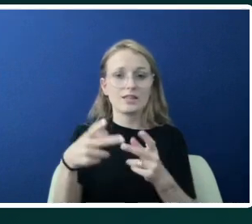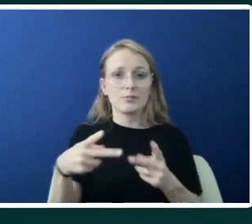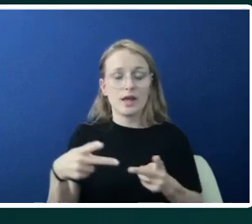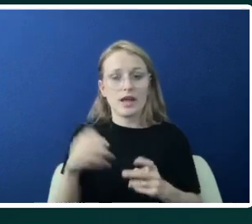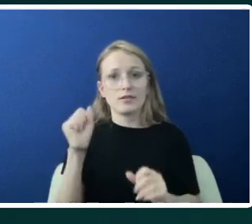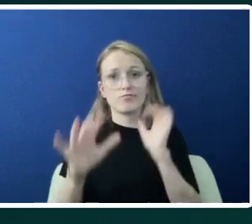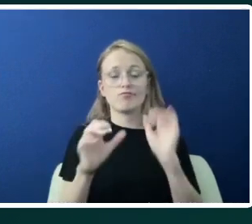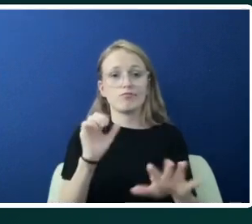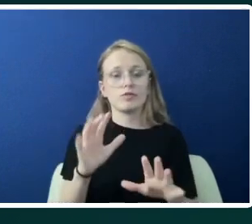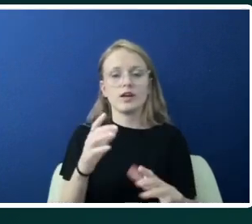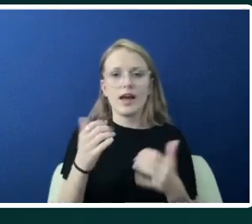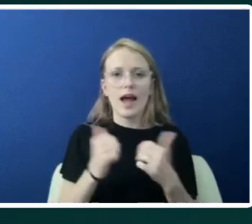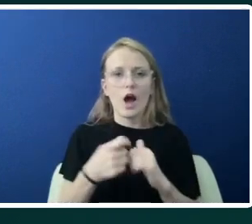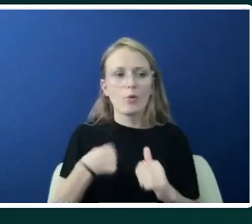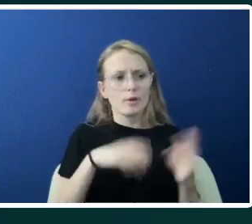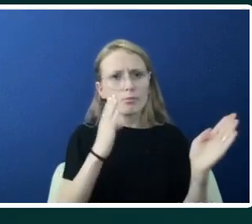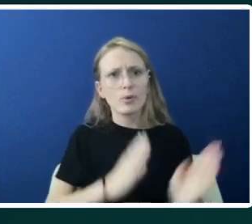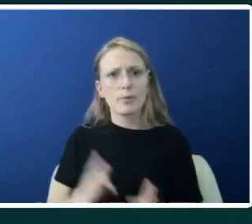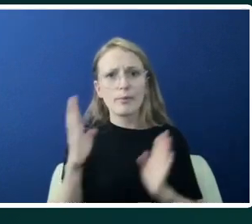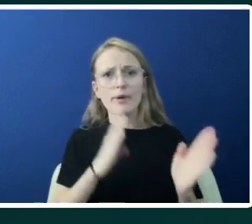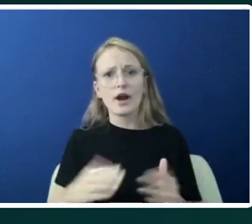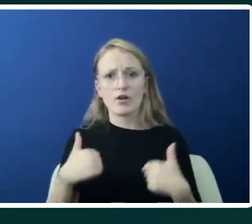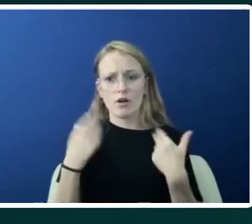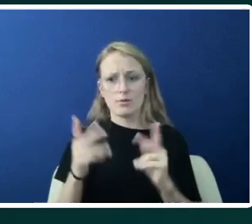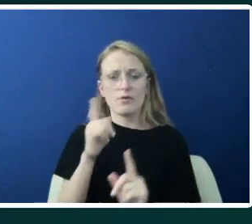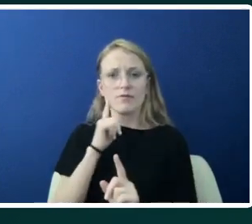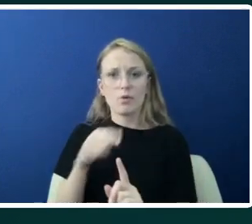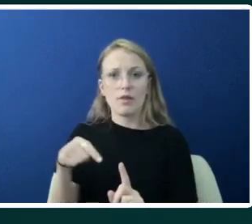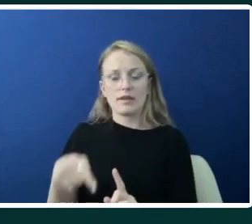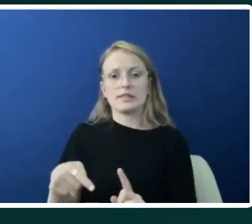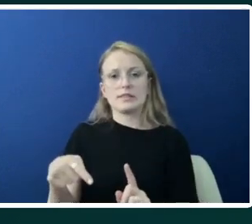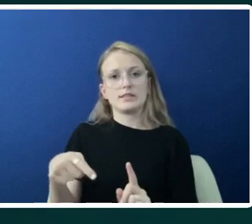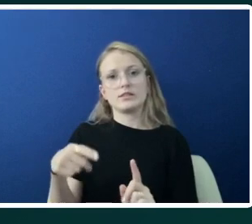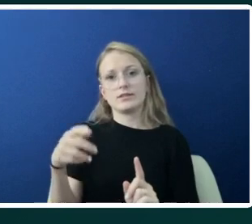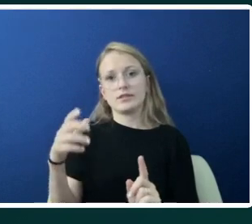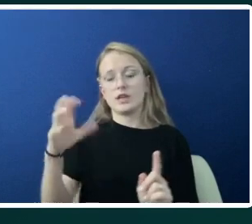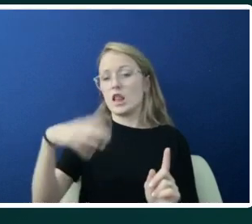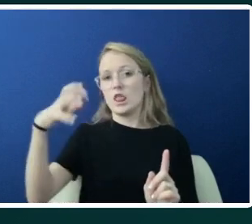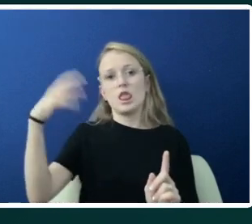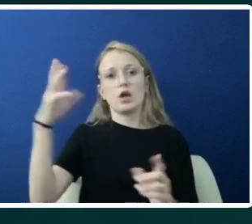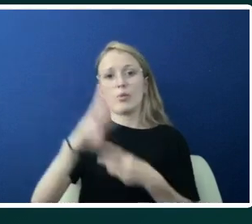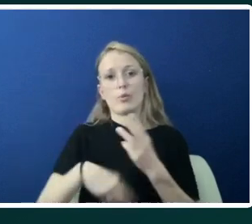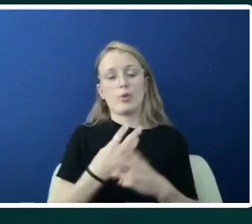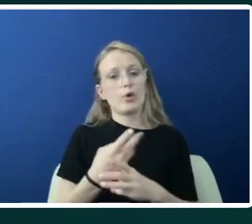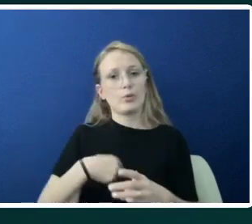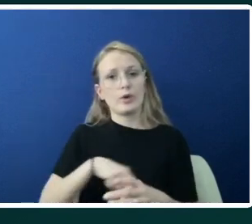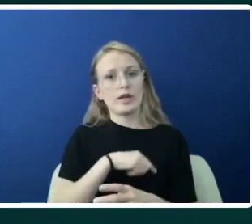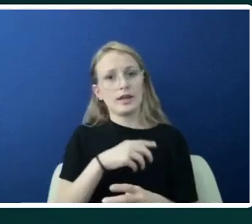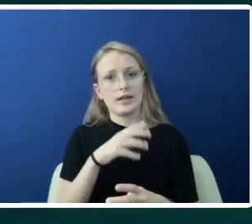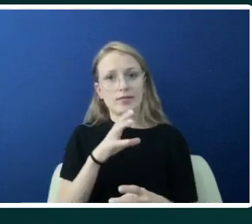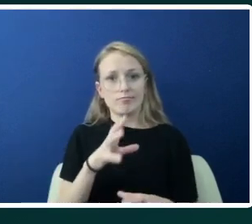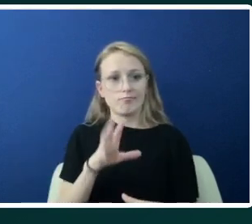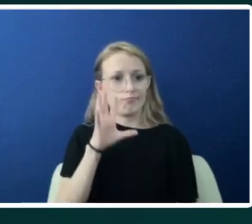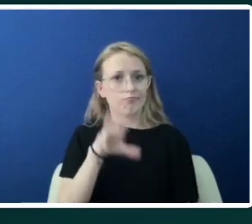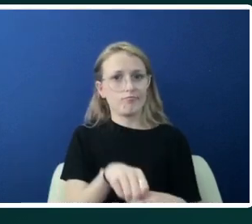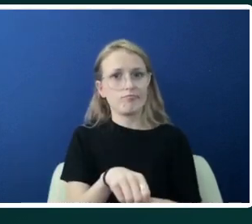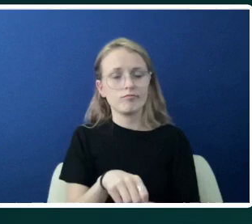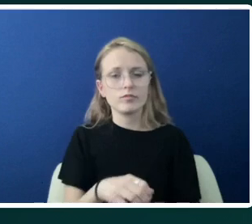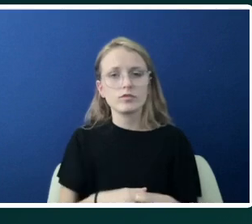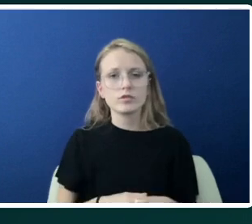democratic world that we are living in, and what role it should play. It's very tempting because of the negative effects that social media